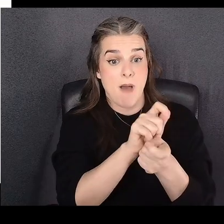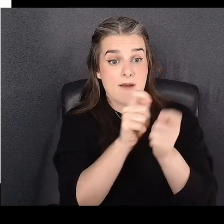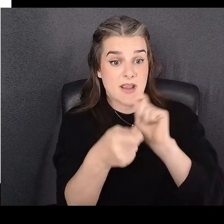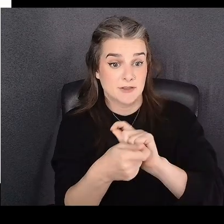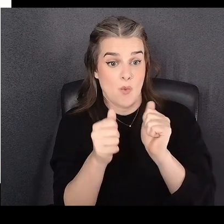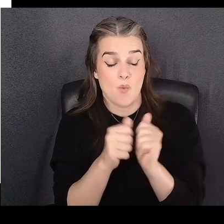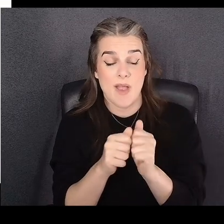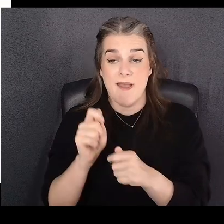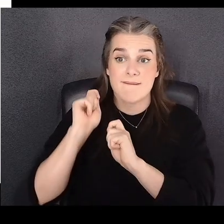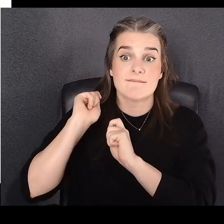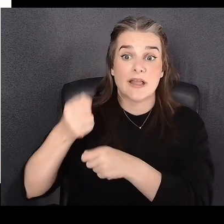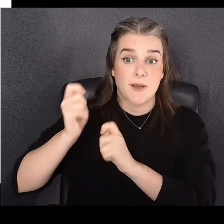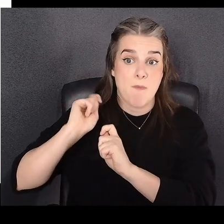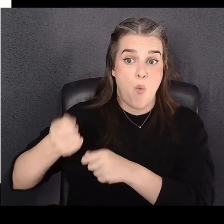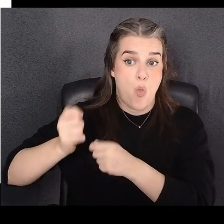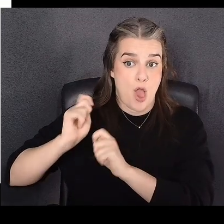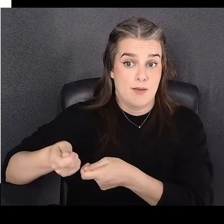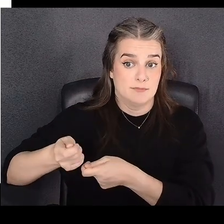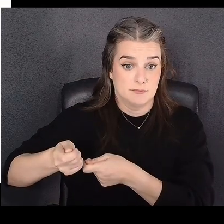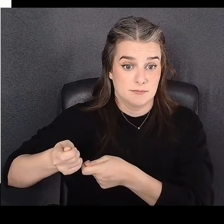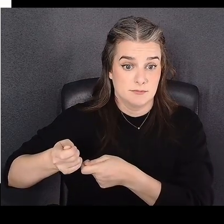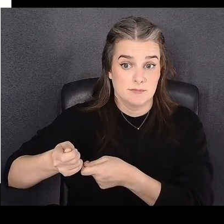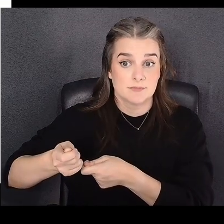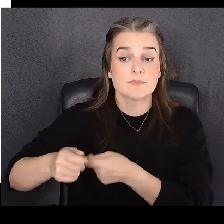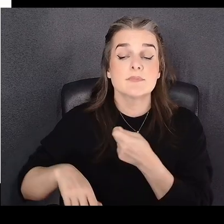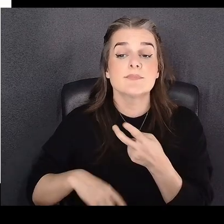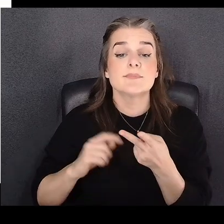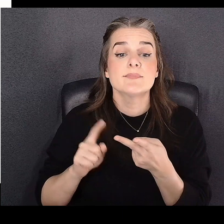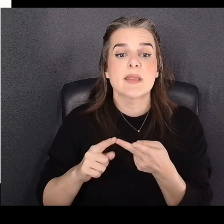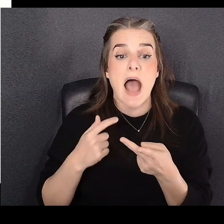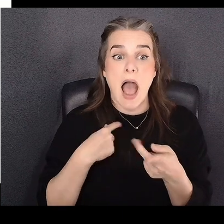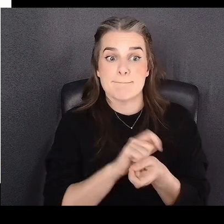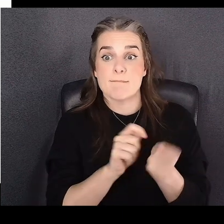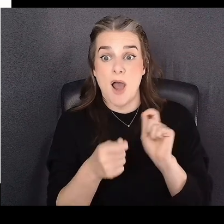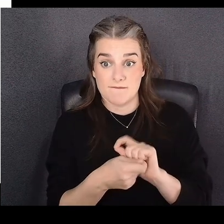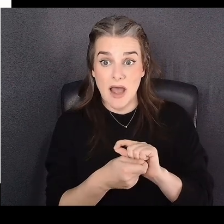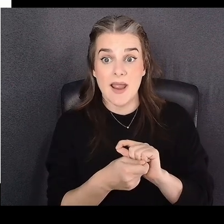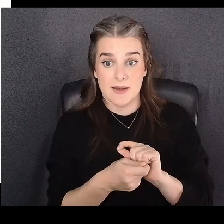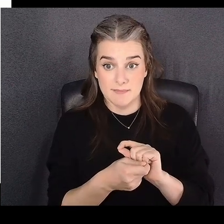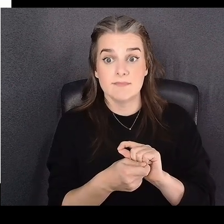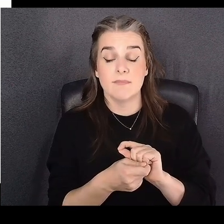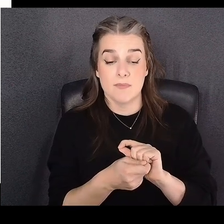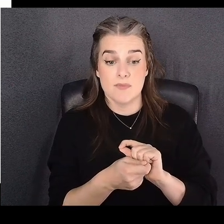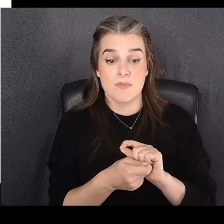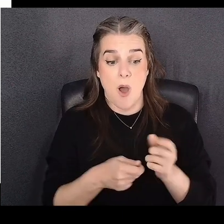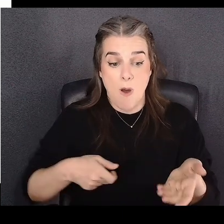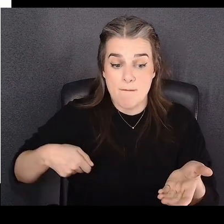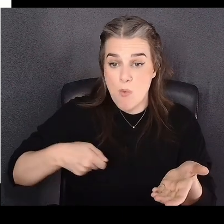I modified a pool stick. I don't know pool. I shouldn't speak about pool like that.